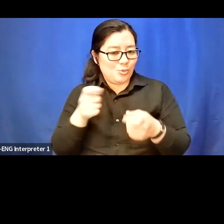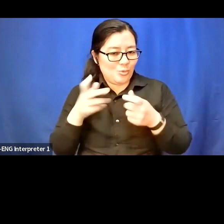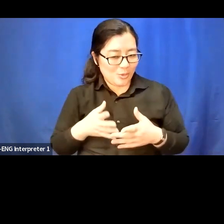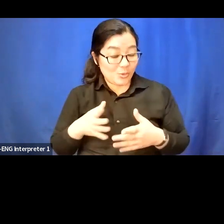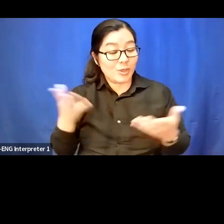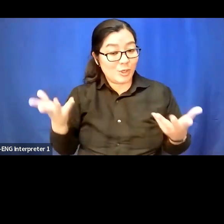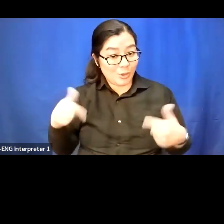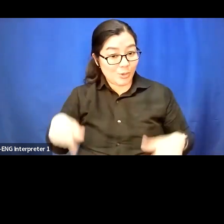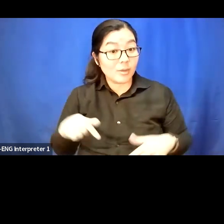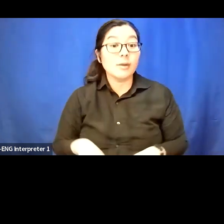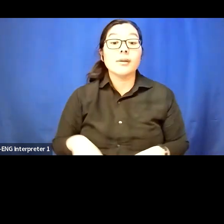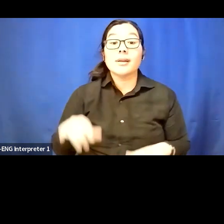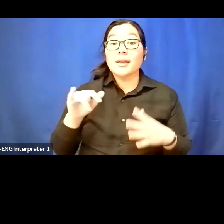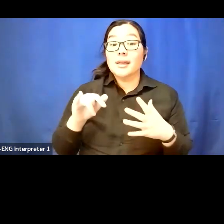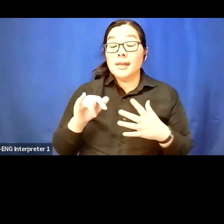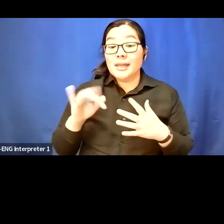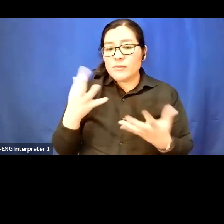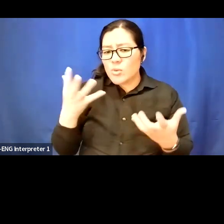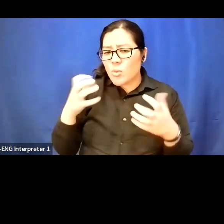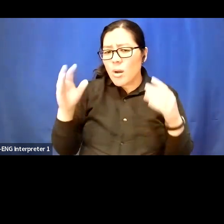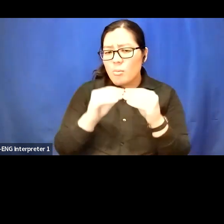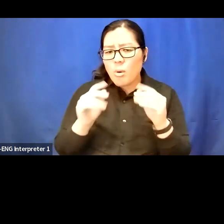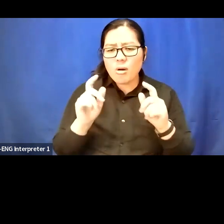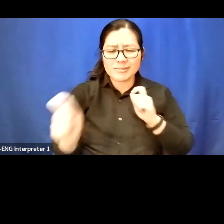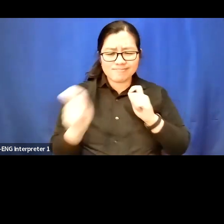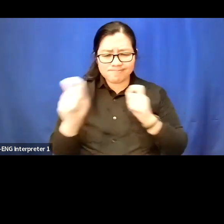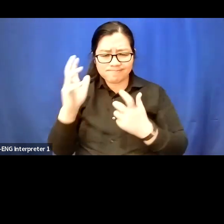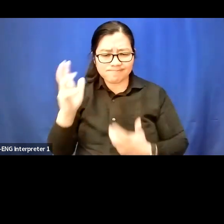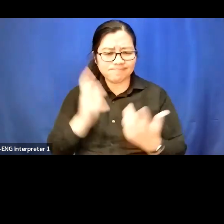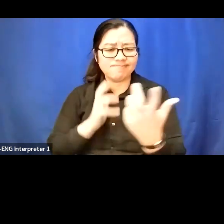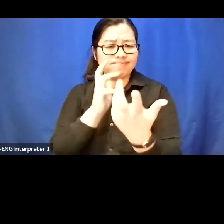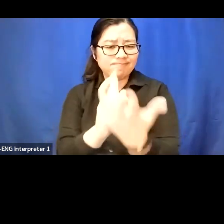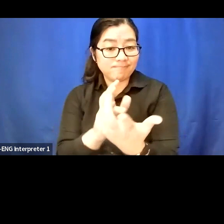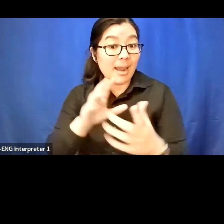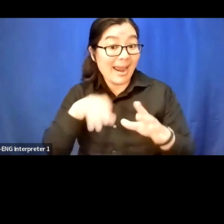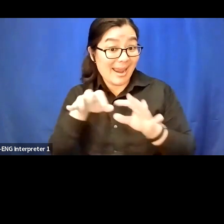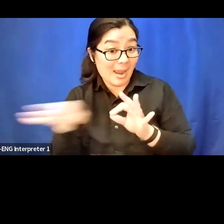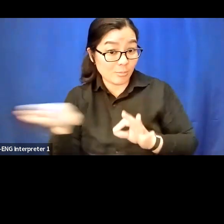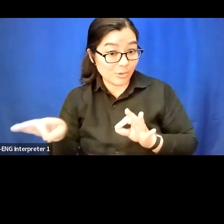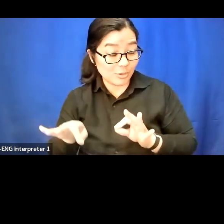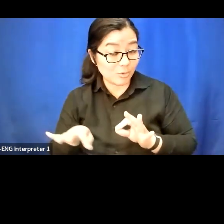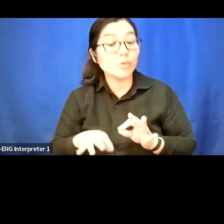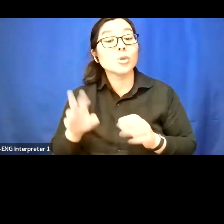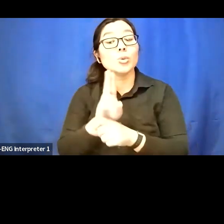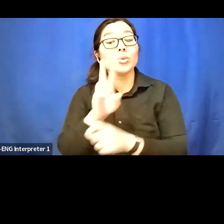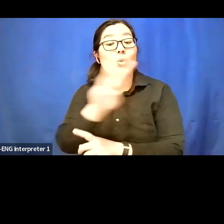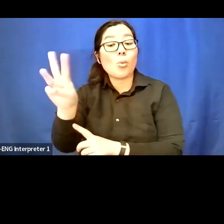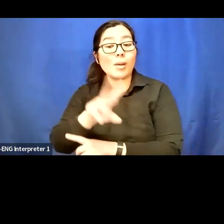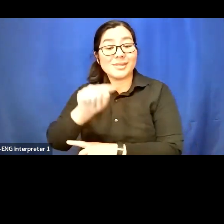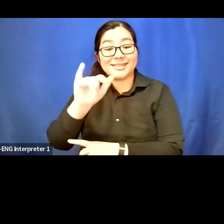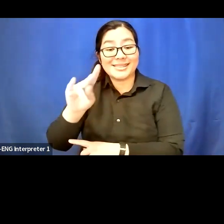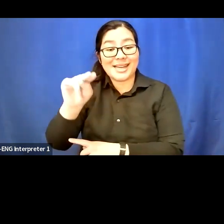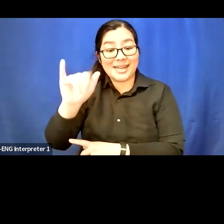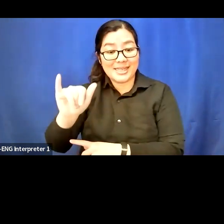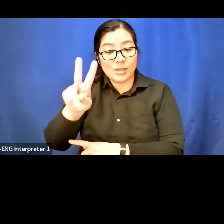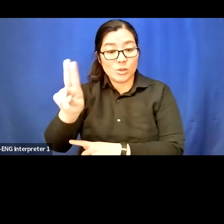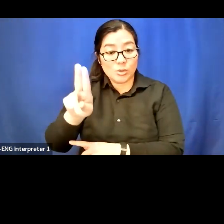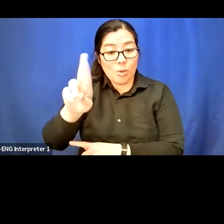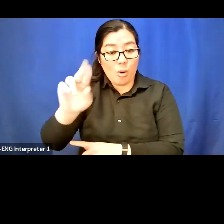If you want more customized captioning, excuse me, you can visit TinyURL.com/Longmorecaptions.